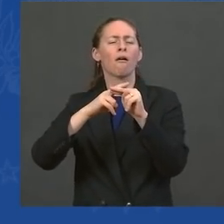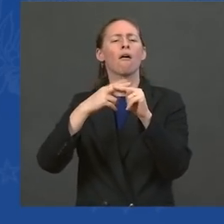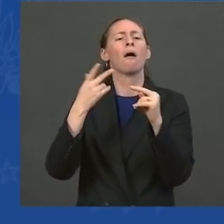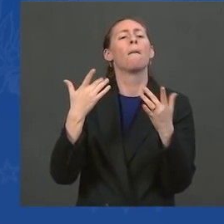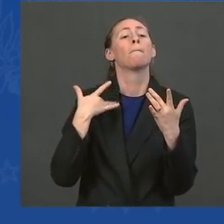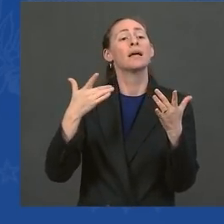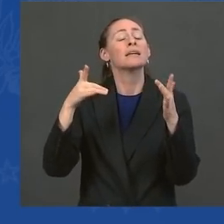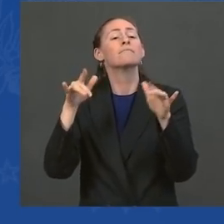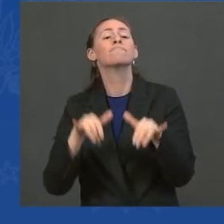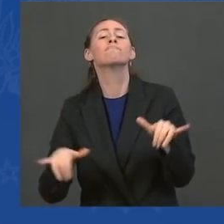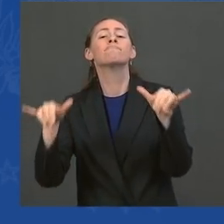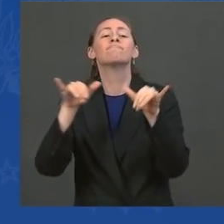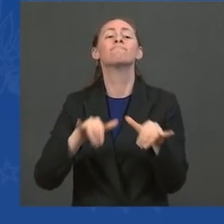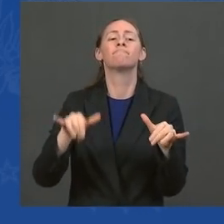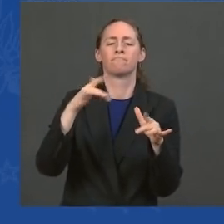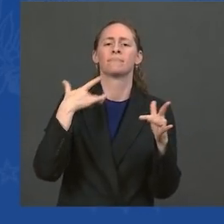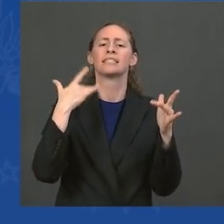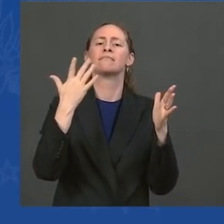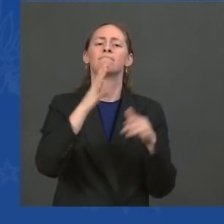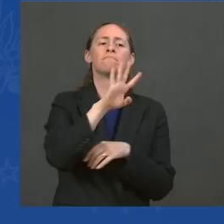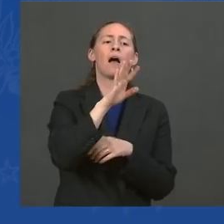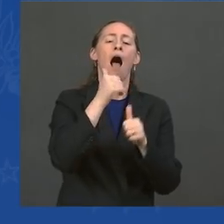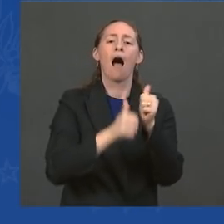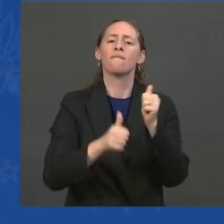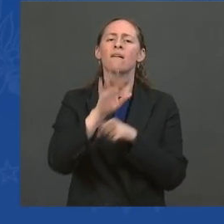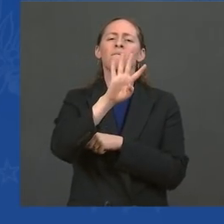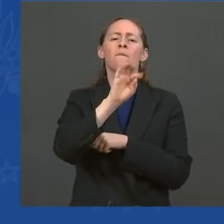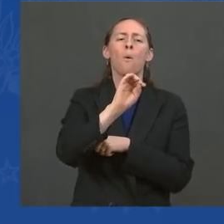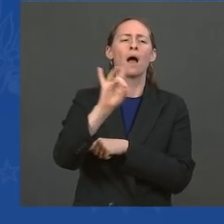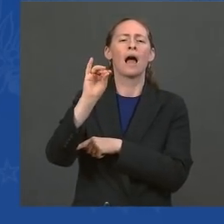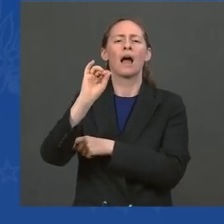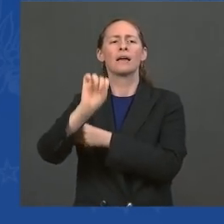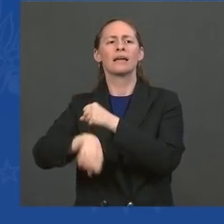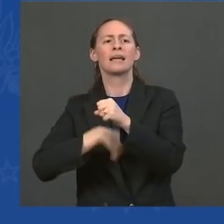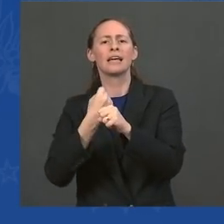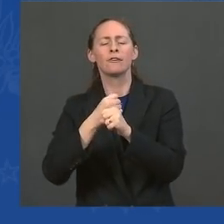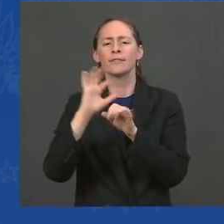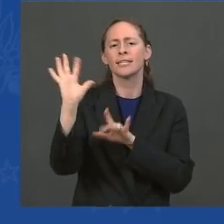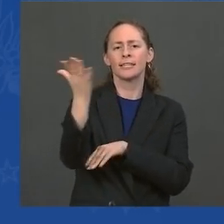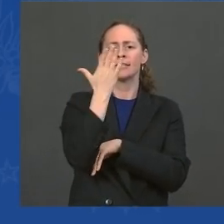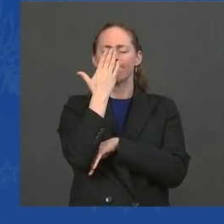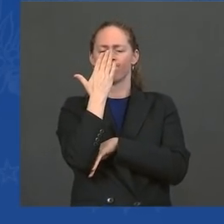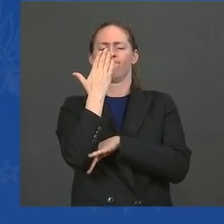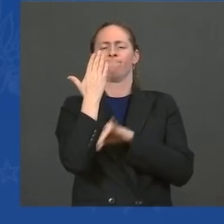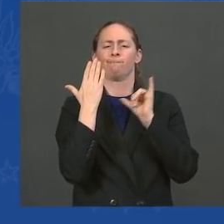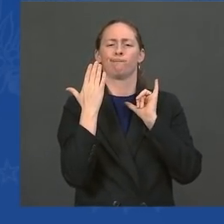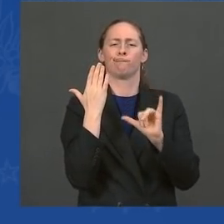what direction we're going to go, what we're going to do. Not -- not Democrat/Republican, but what are we going to -- who are we going to be?